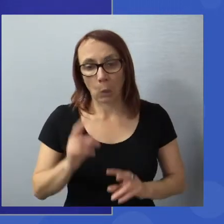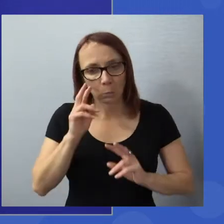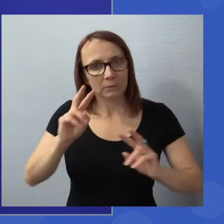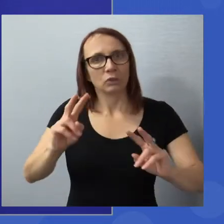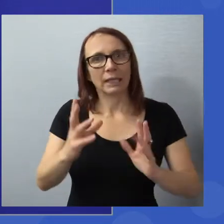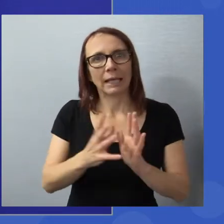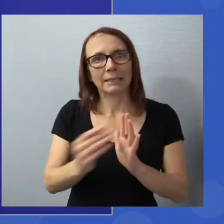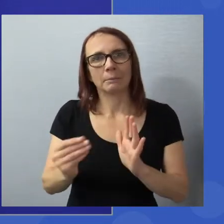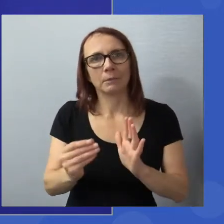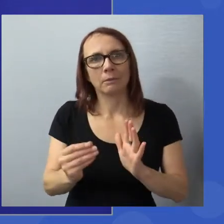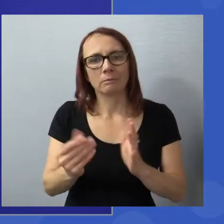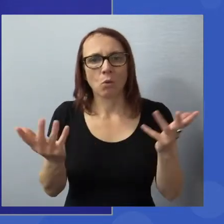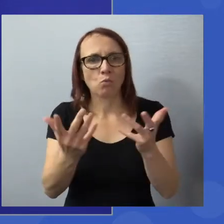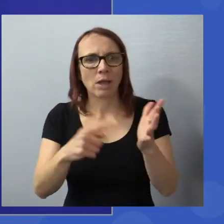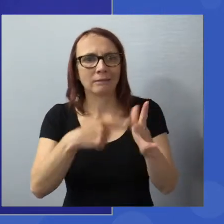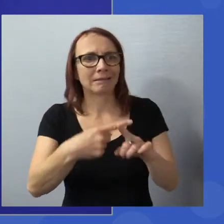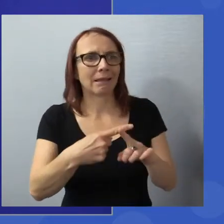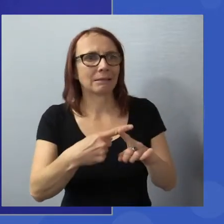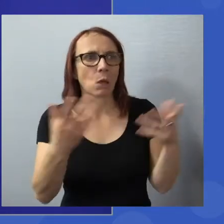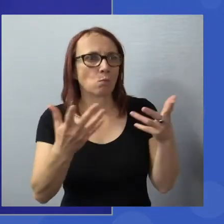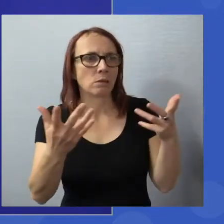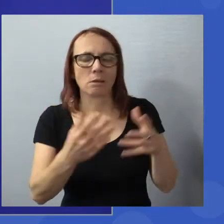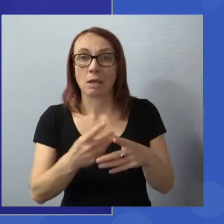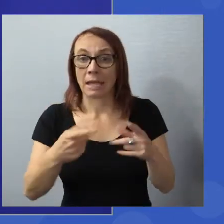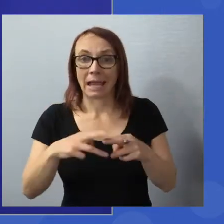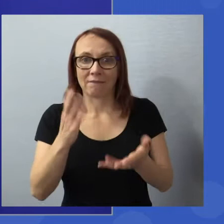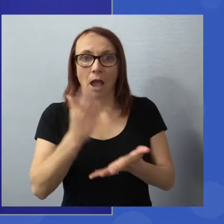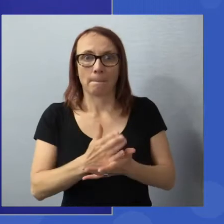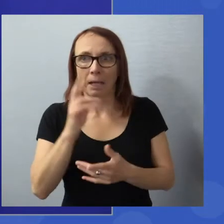people of where the tax is going if you could actually see your local swing park